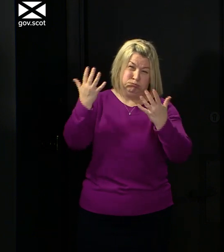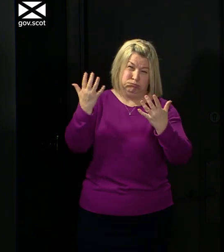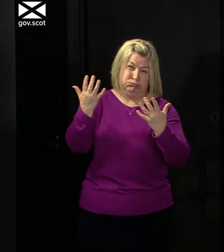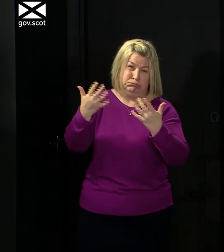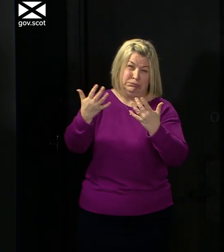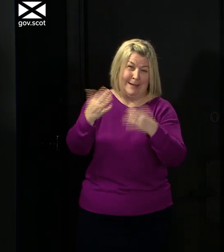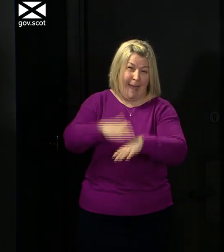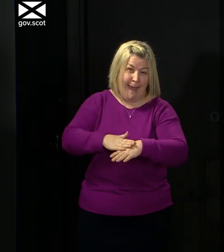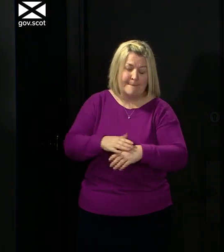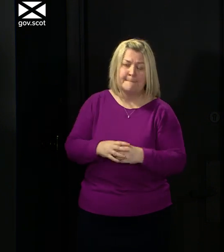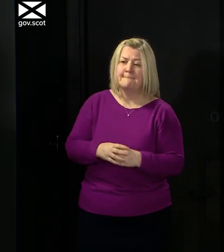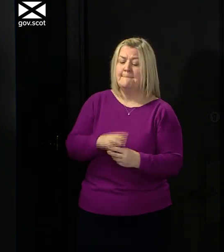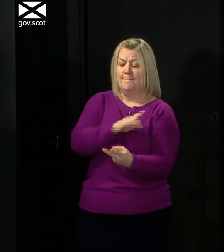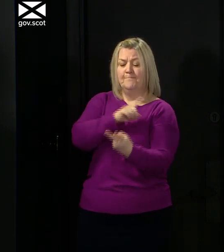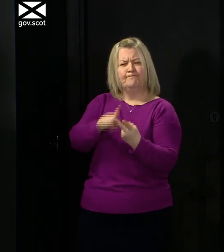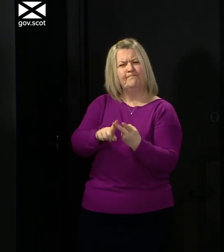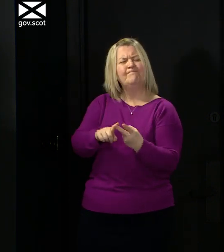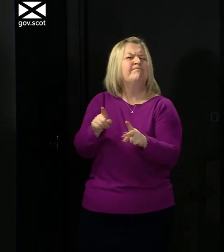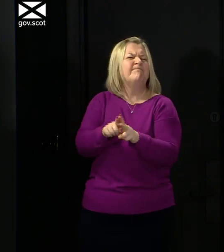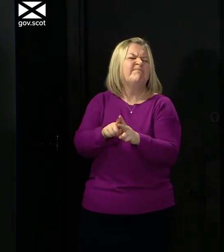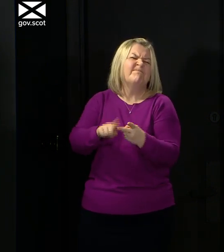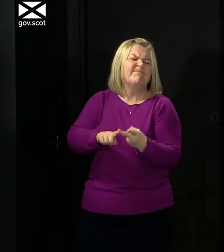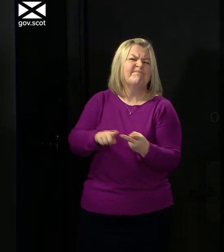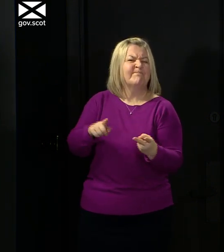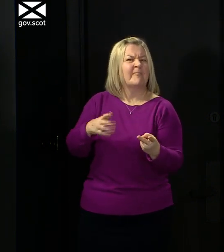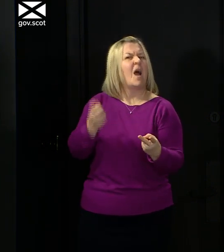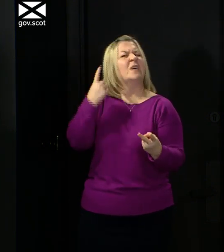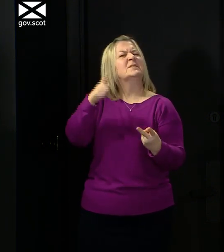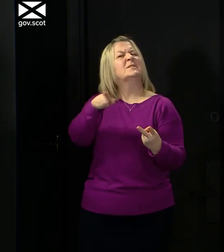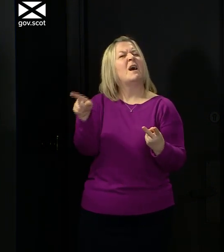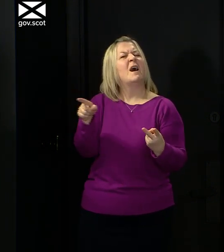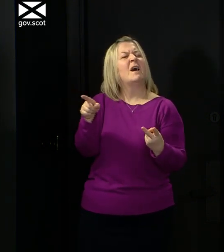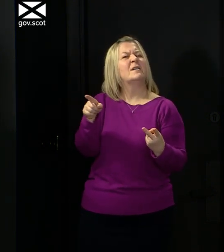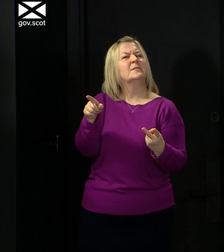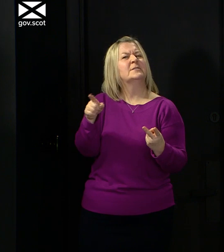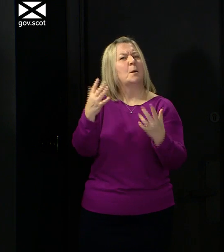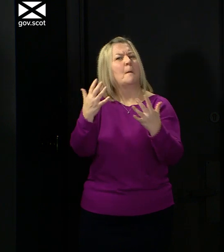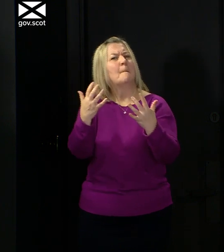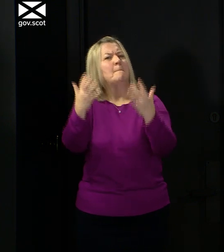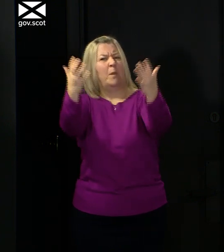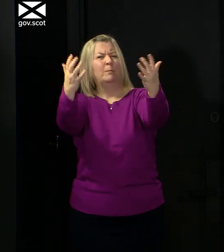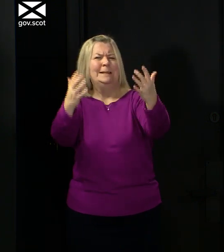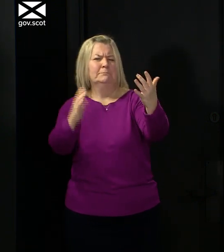hand, understanding acutely the importance of public confidence in the messaging and